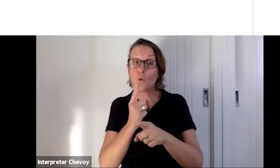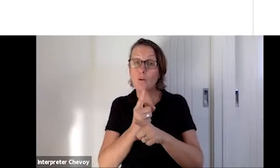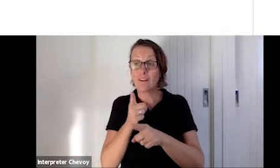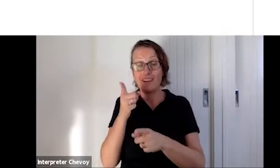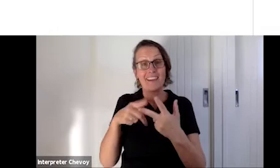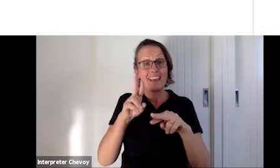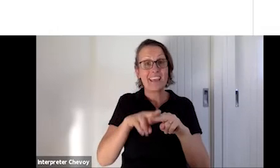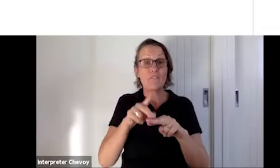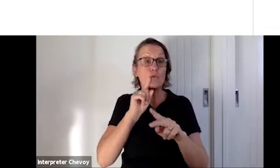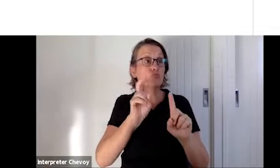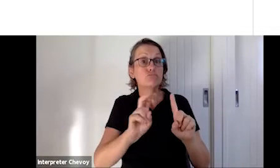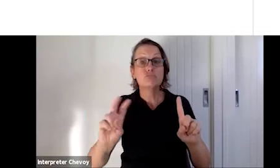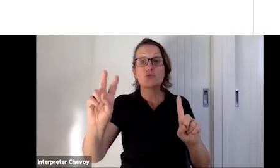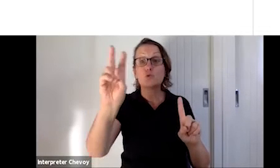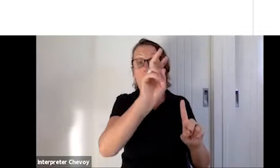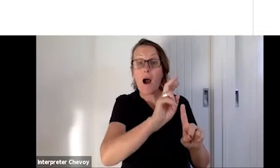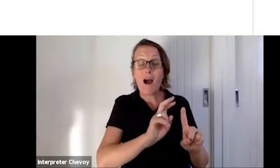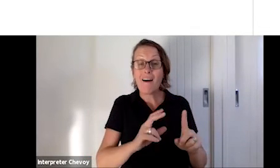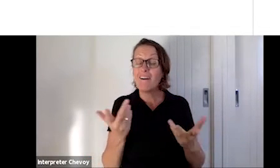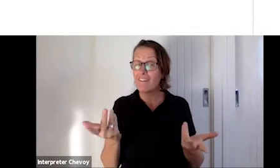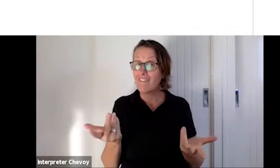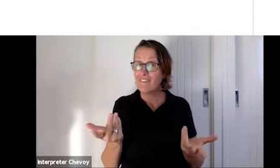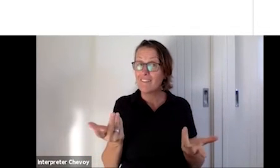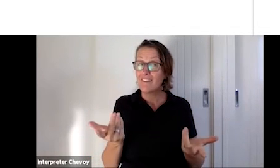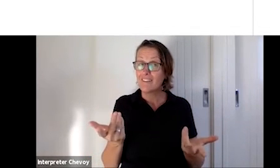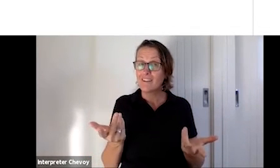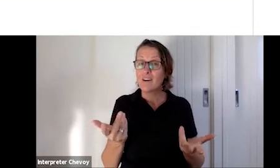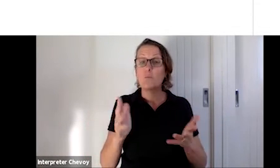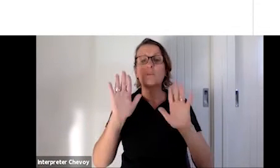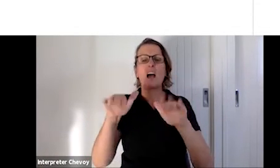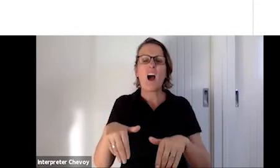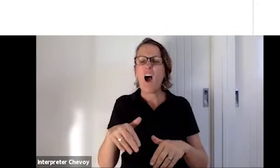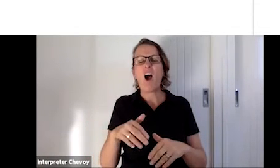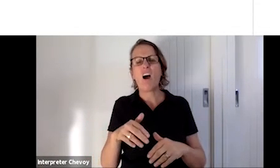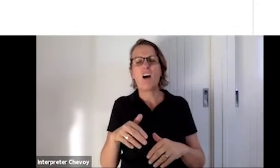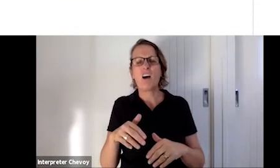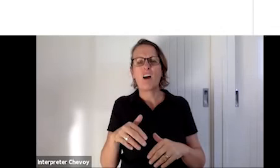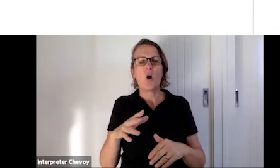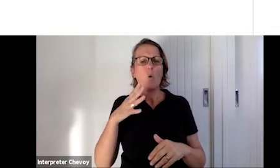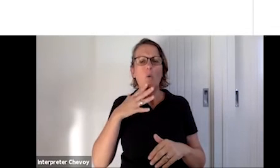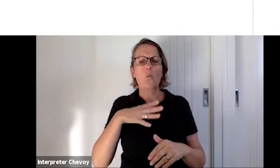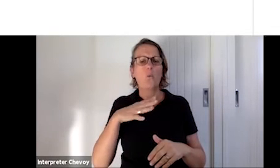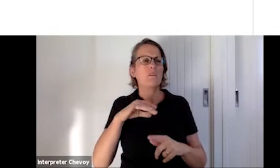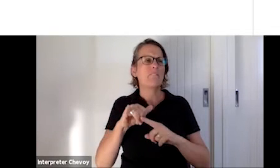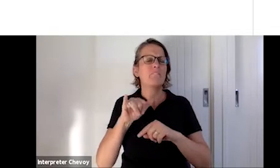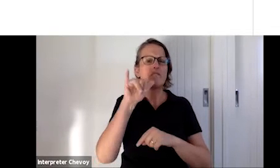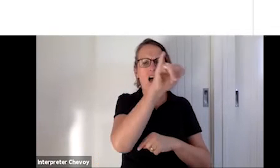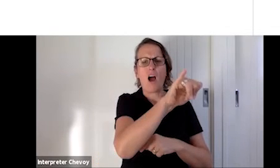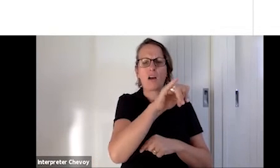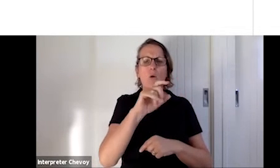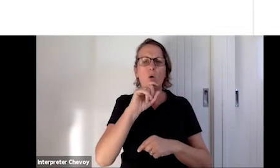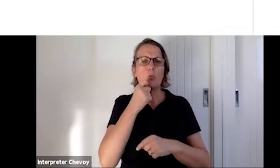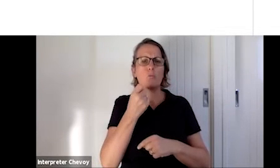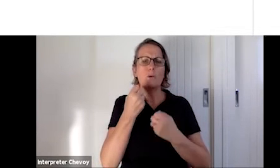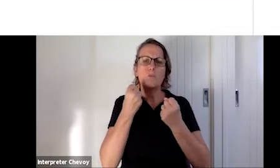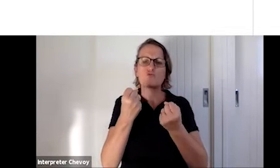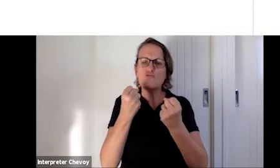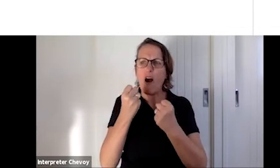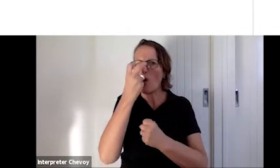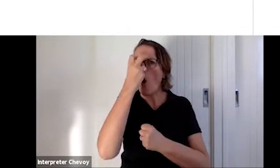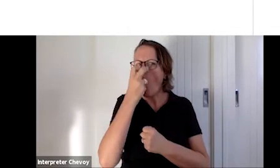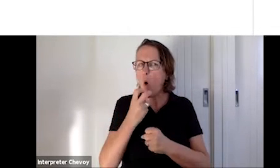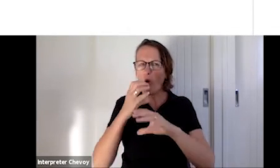on tour and it's like, "Oh, no, we're not going to fly, we're going to drive out of Rego bongo van